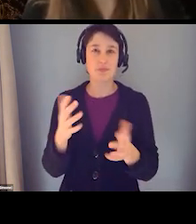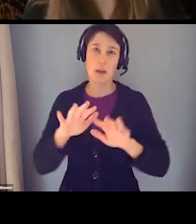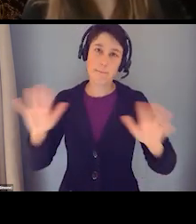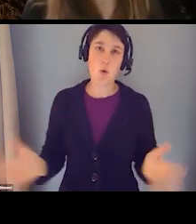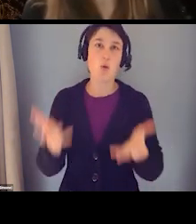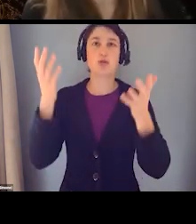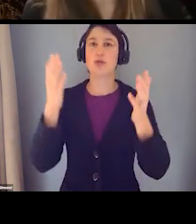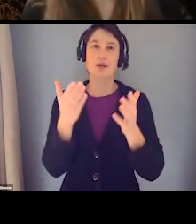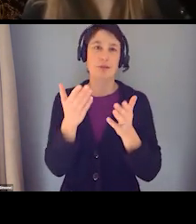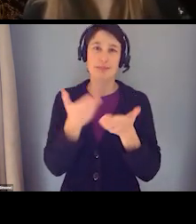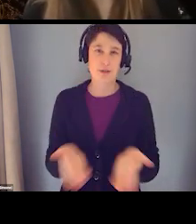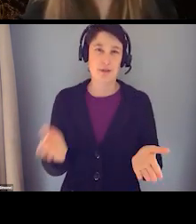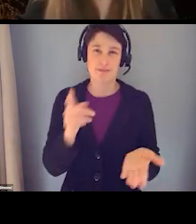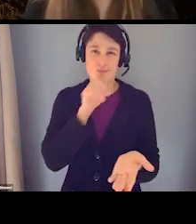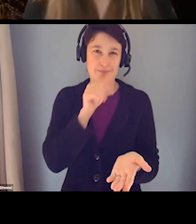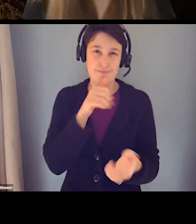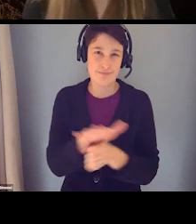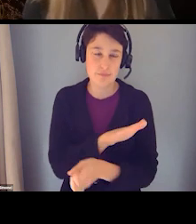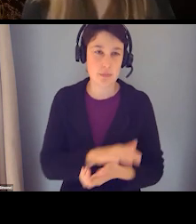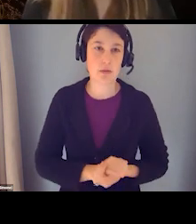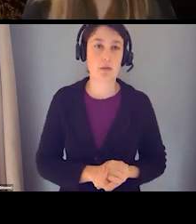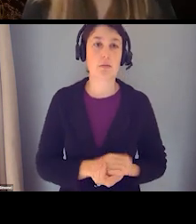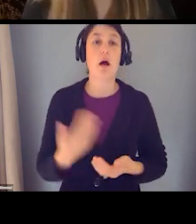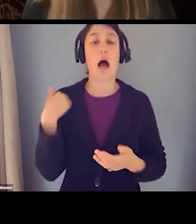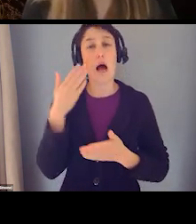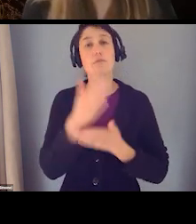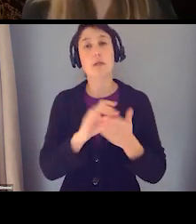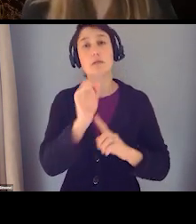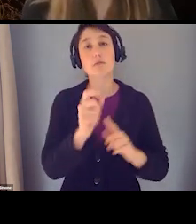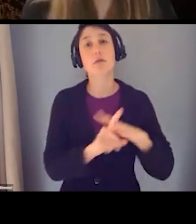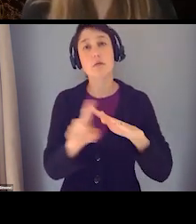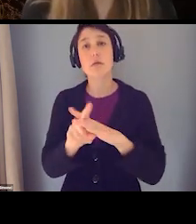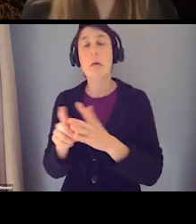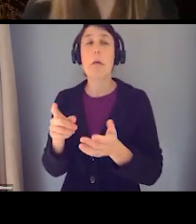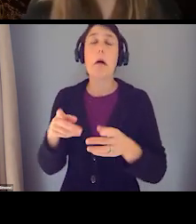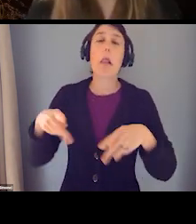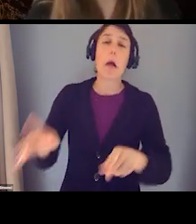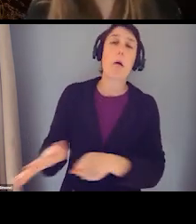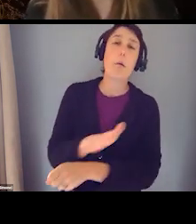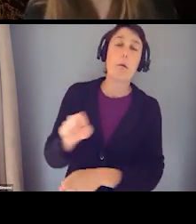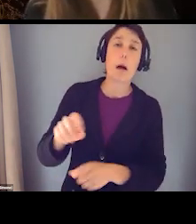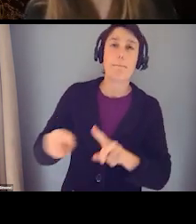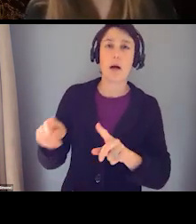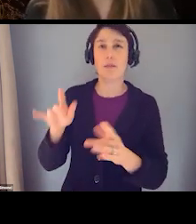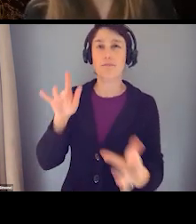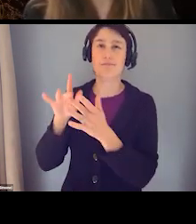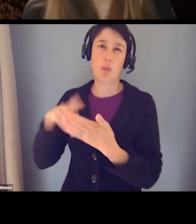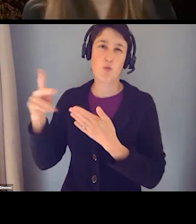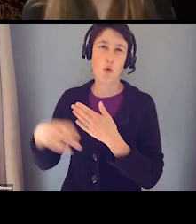There are circumstances where these things are allowable, but please make sure you talk to your program officer and the grants officer before you charge these to the award